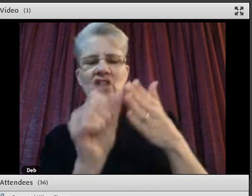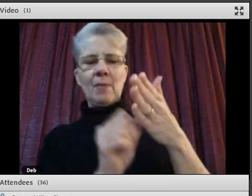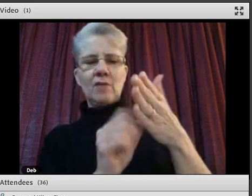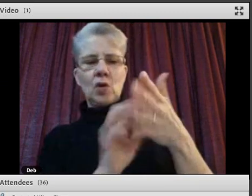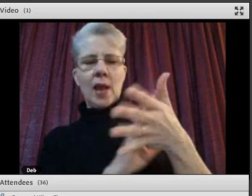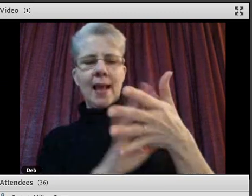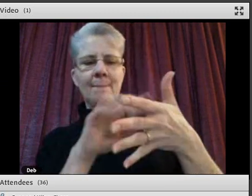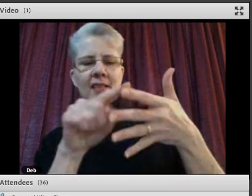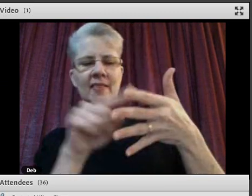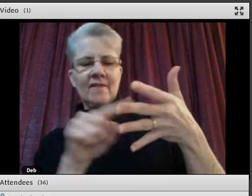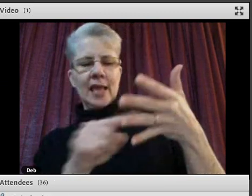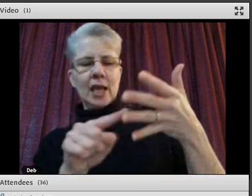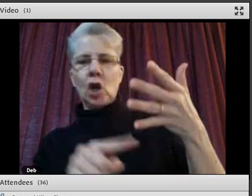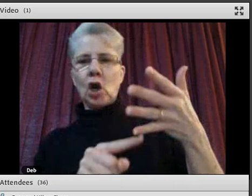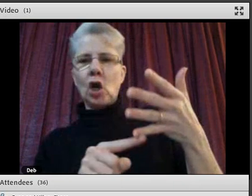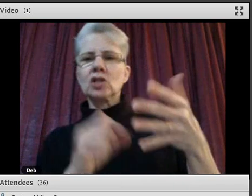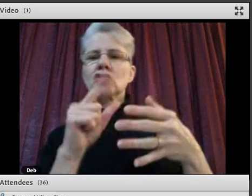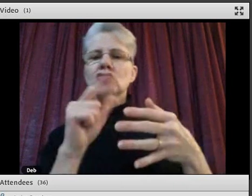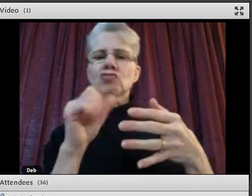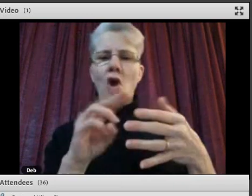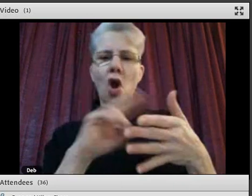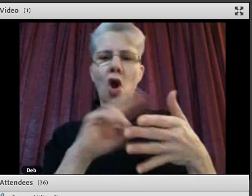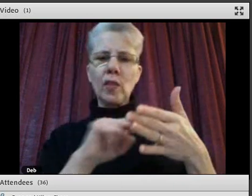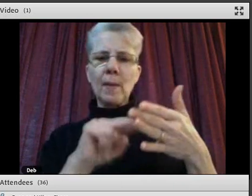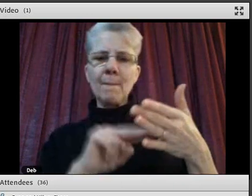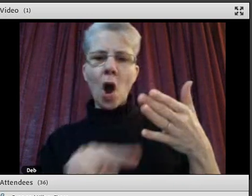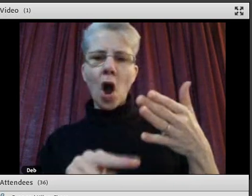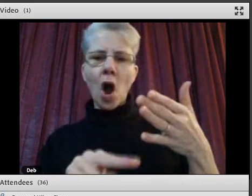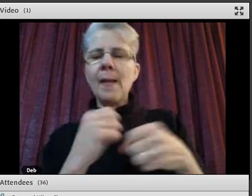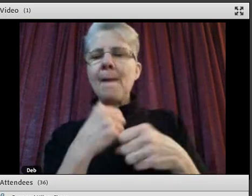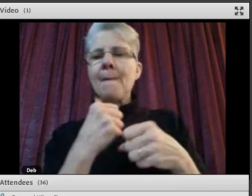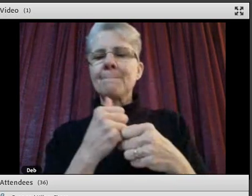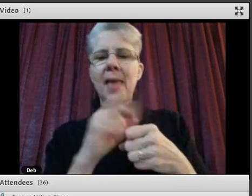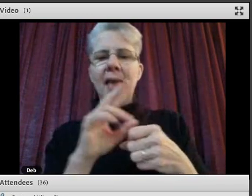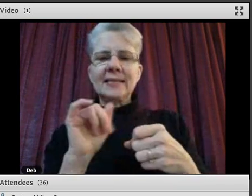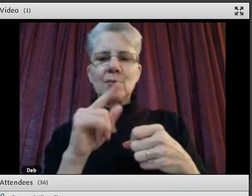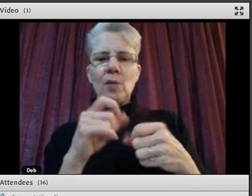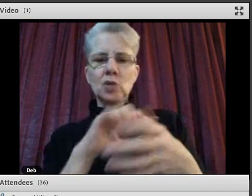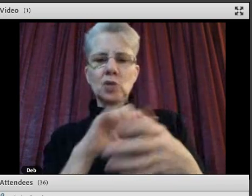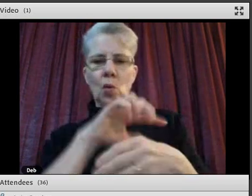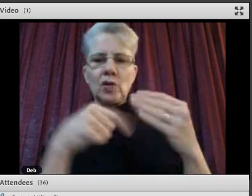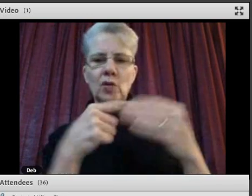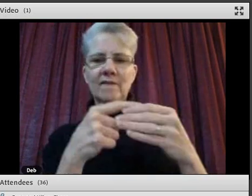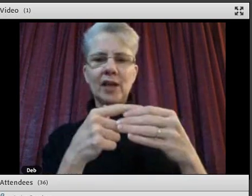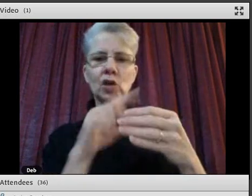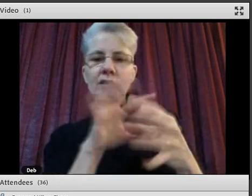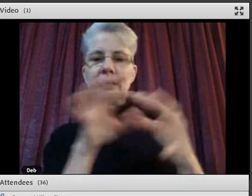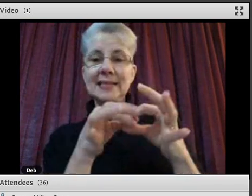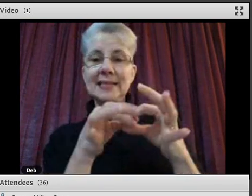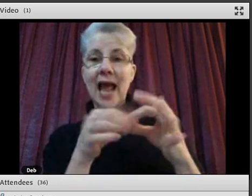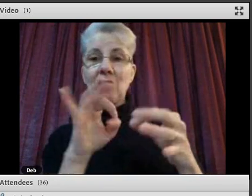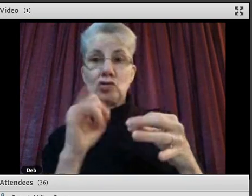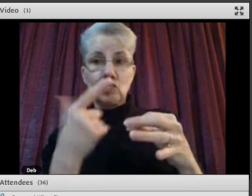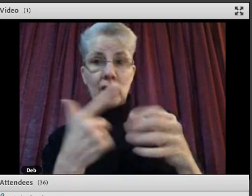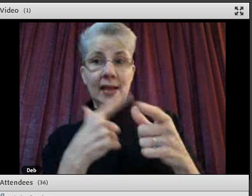You make the fingers bend, take little tiny pieces of straw, glue them on, make some rings to go around your fingers, tie the string.